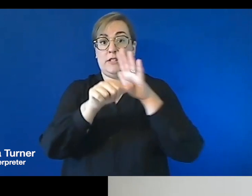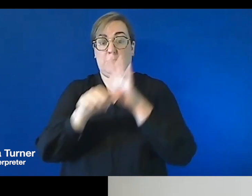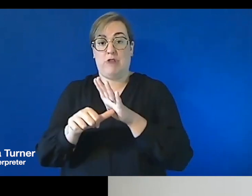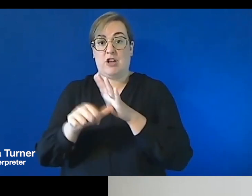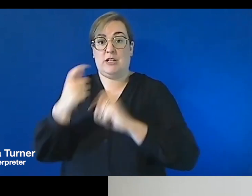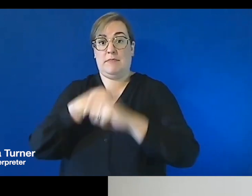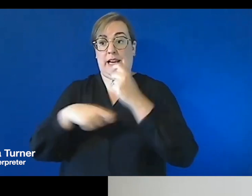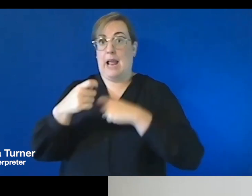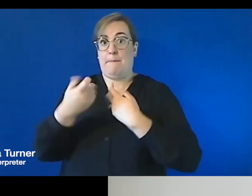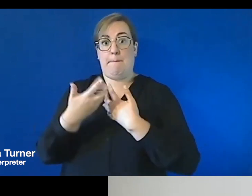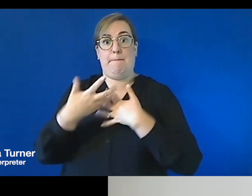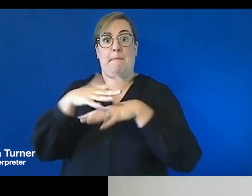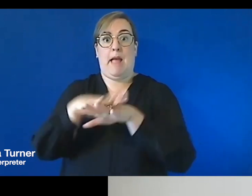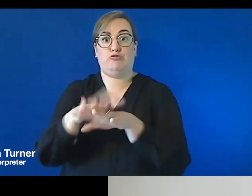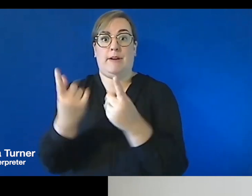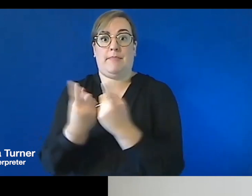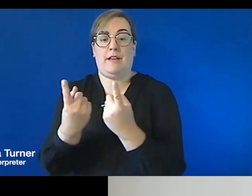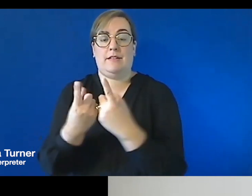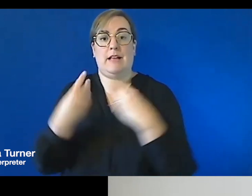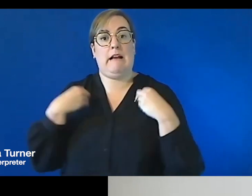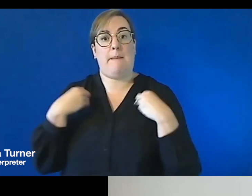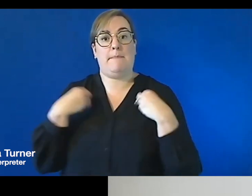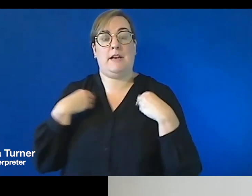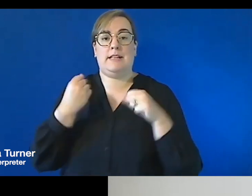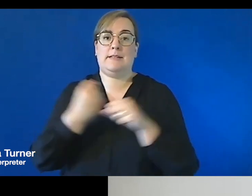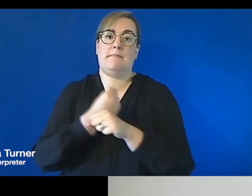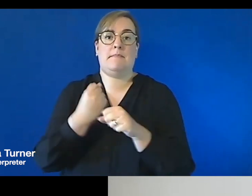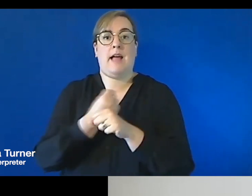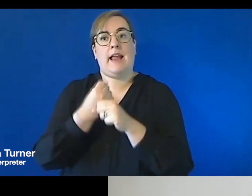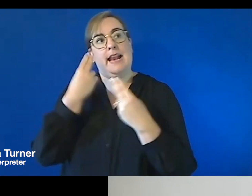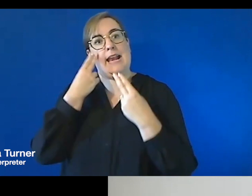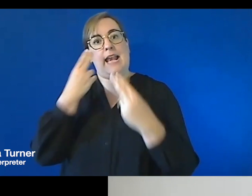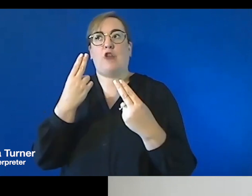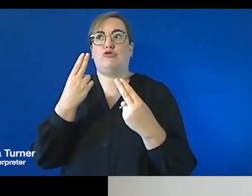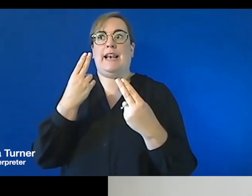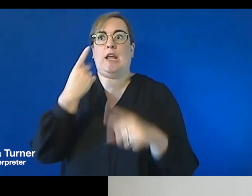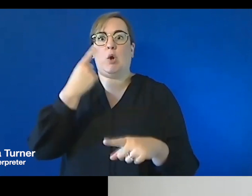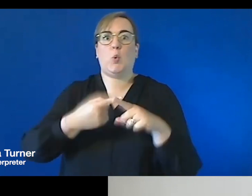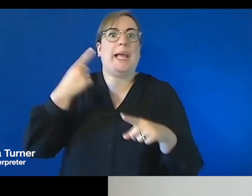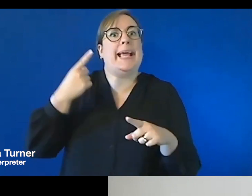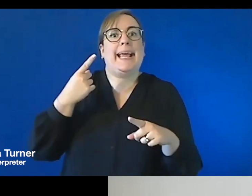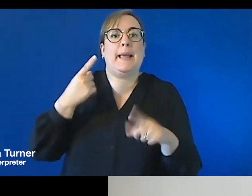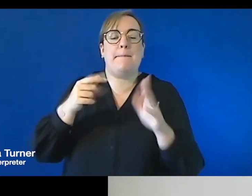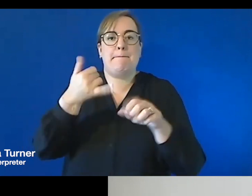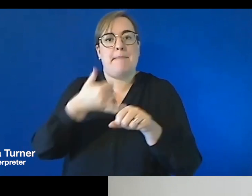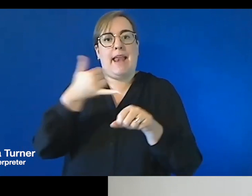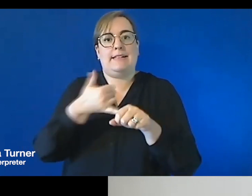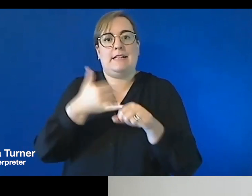thing, companies start to create naturally efficient medicine for everyone who just have a